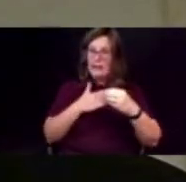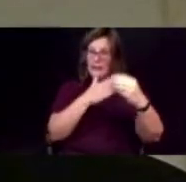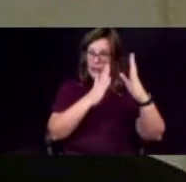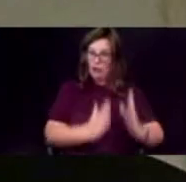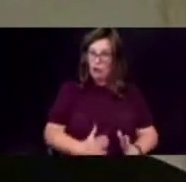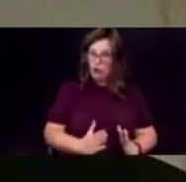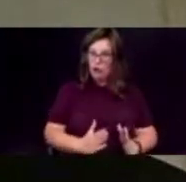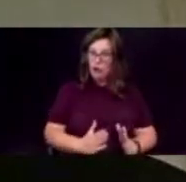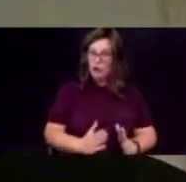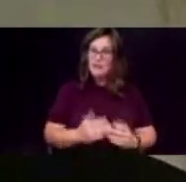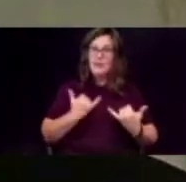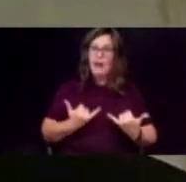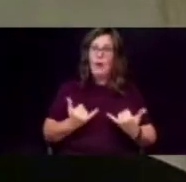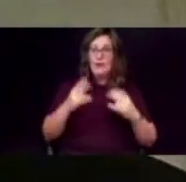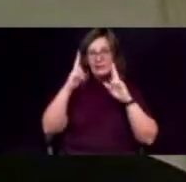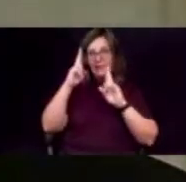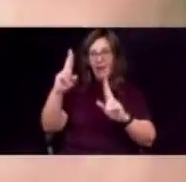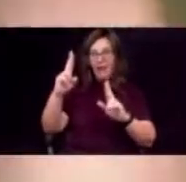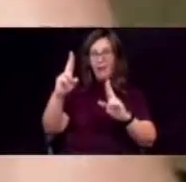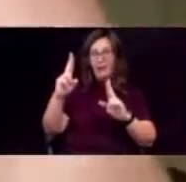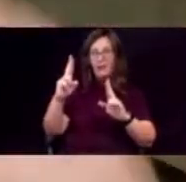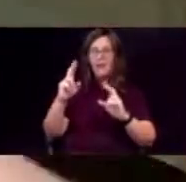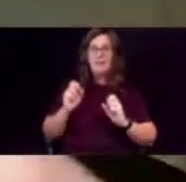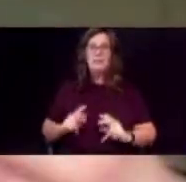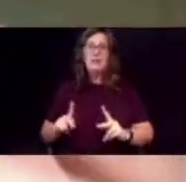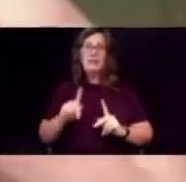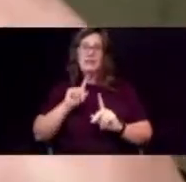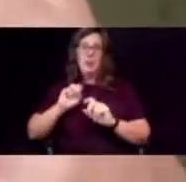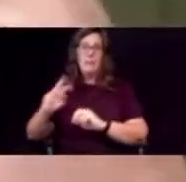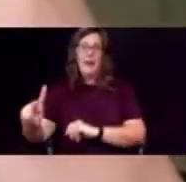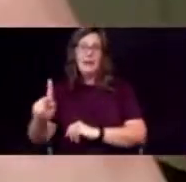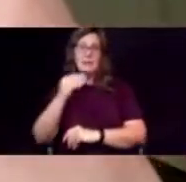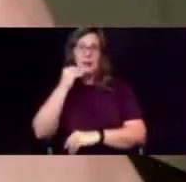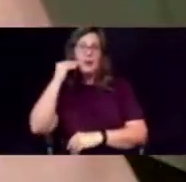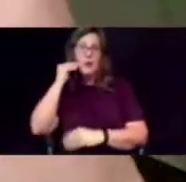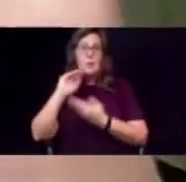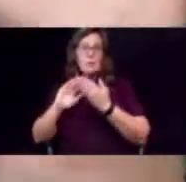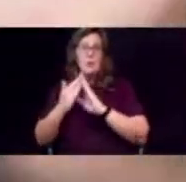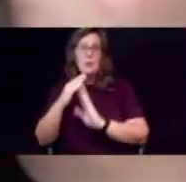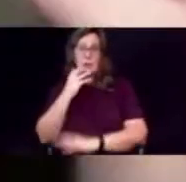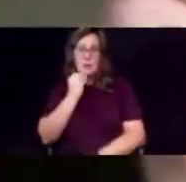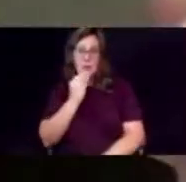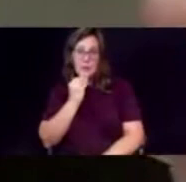go back to my home community as an adult as a medically transitioned trans person